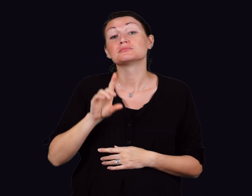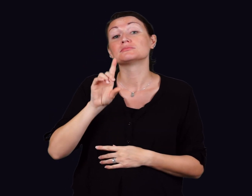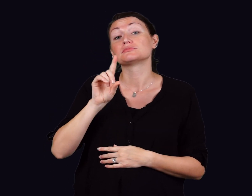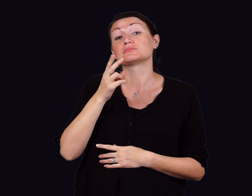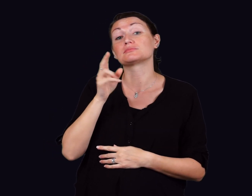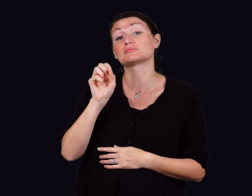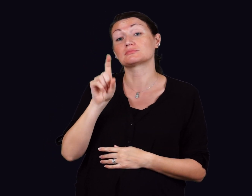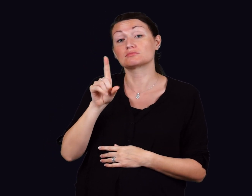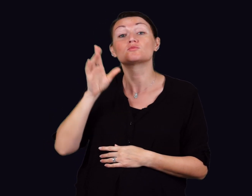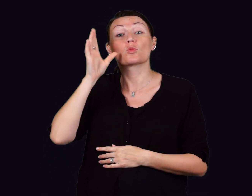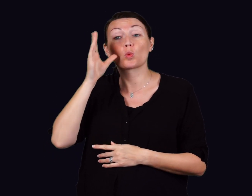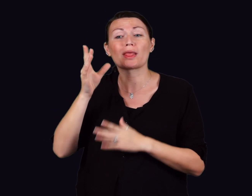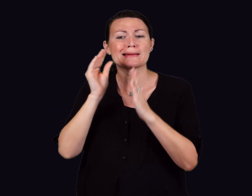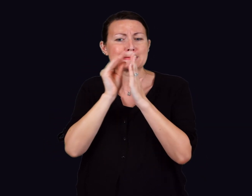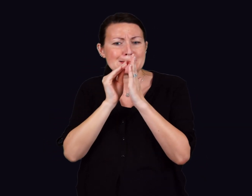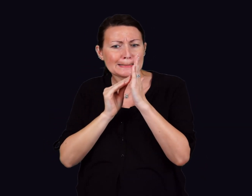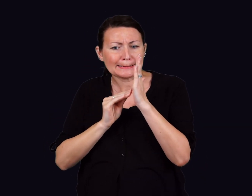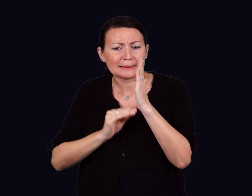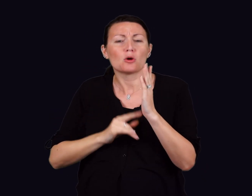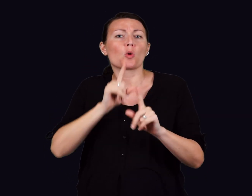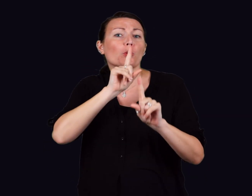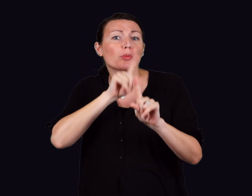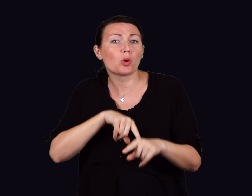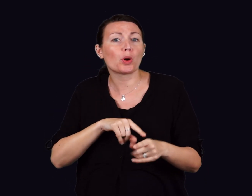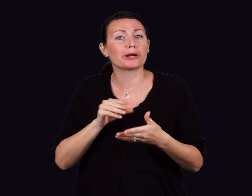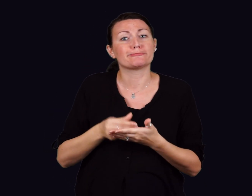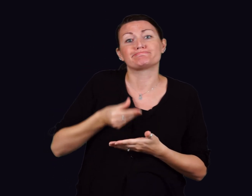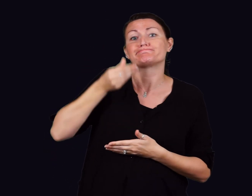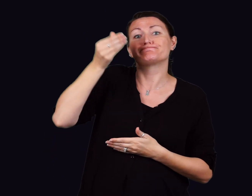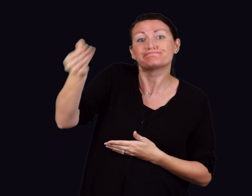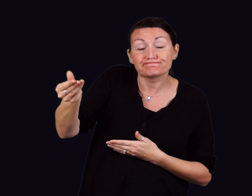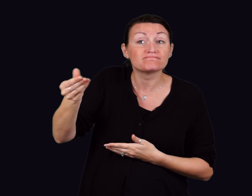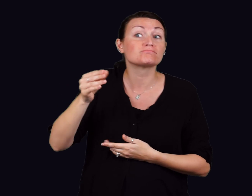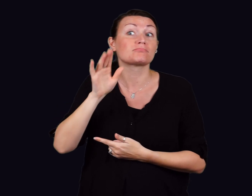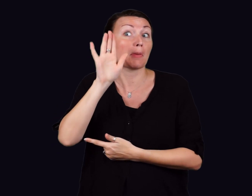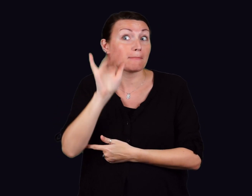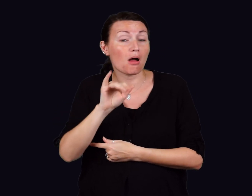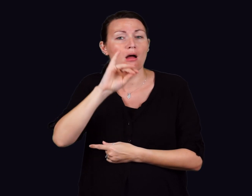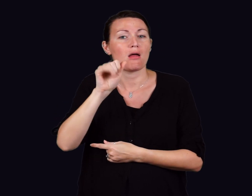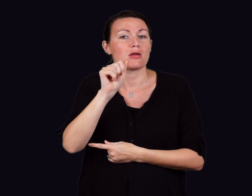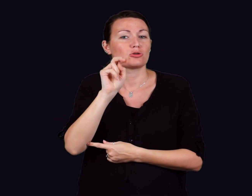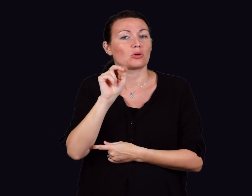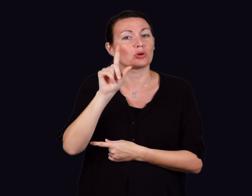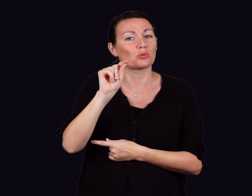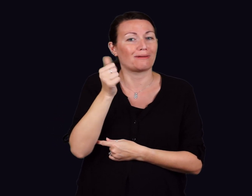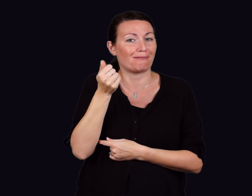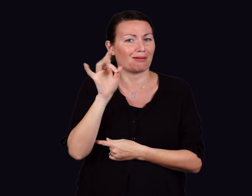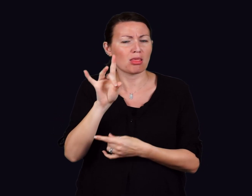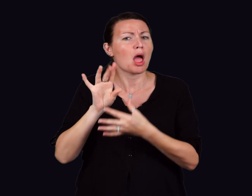*DHHSD will do a report by January 2018